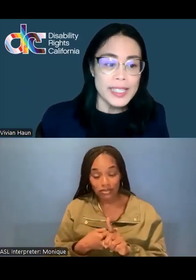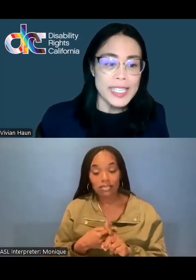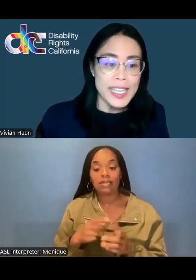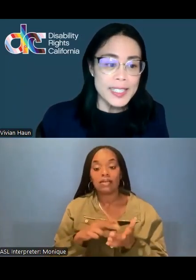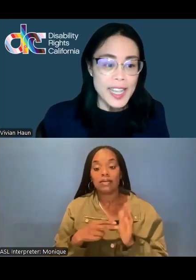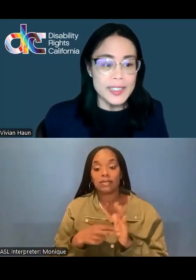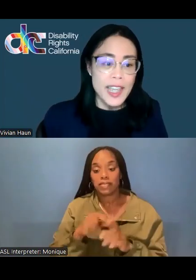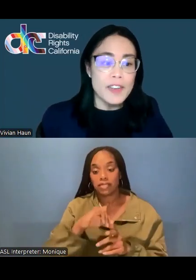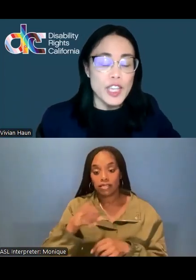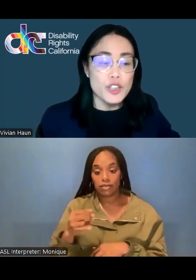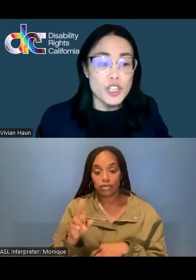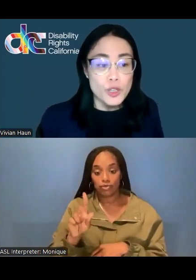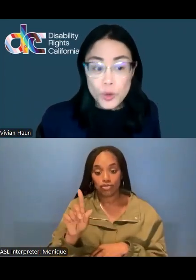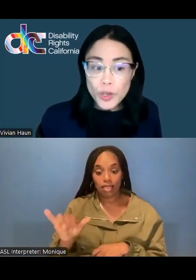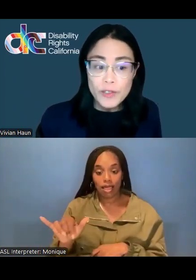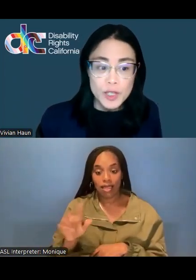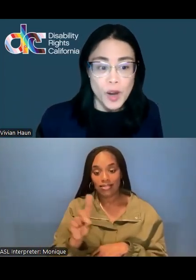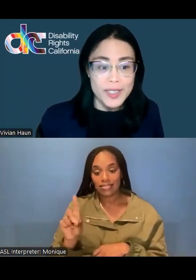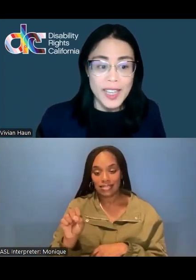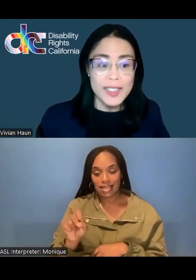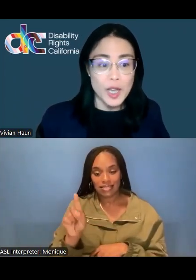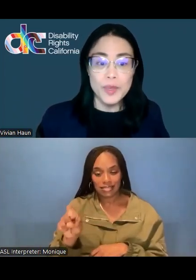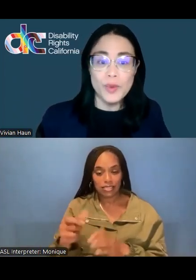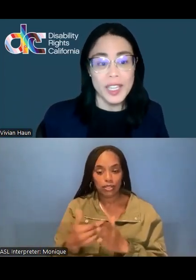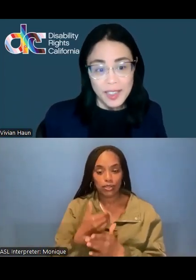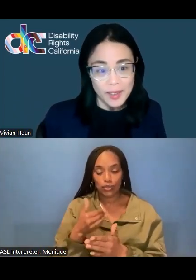In July, DDS has to have a new grievance process up and running,